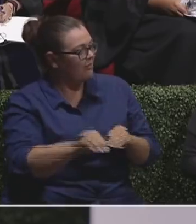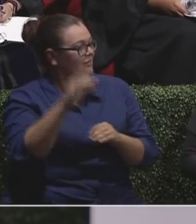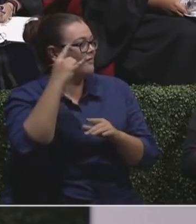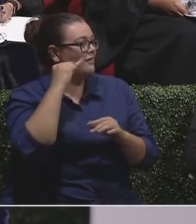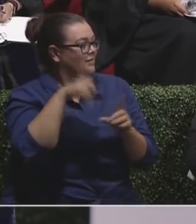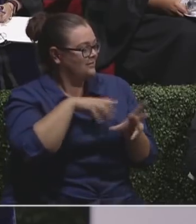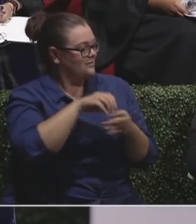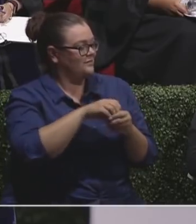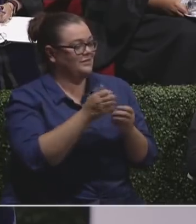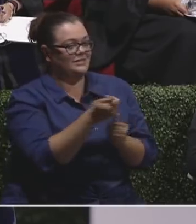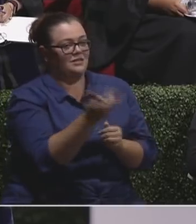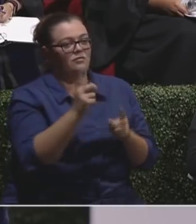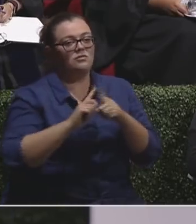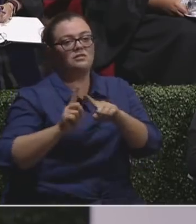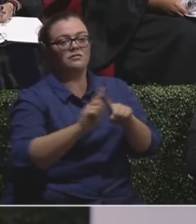A VETERAN OF THE CHARTER SCHOOLS MOVEMENT IN CALIFORNIA, DR.